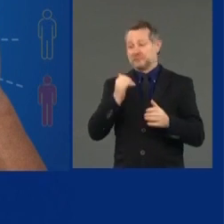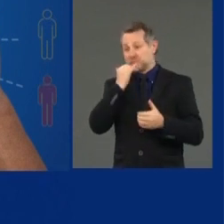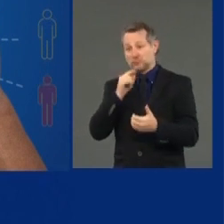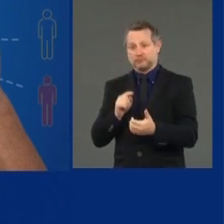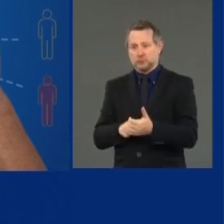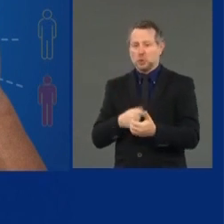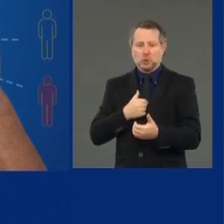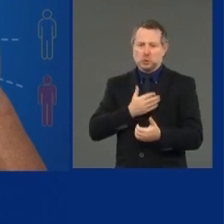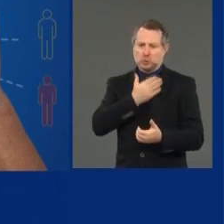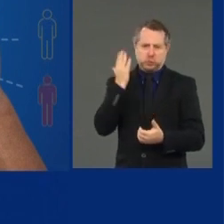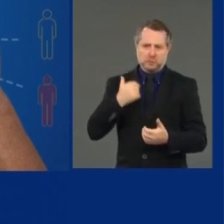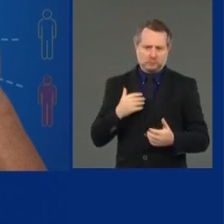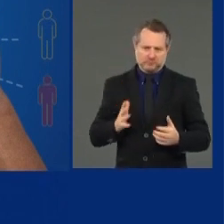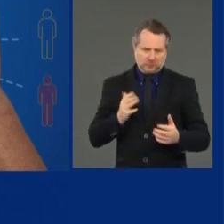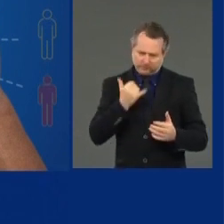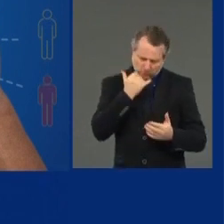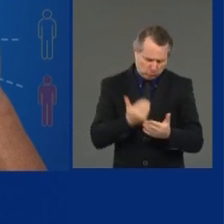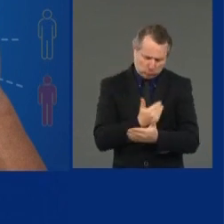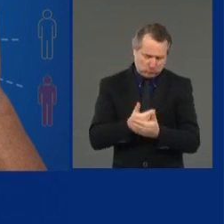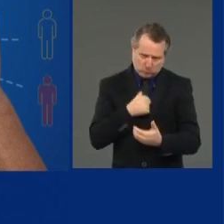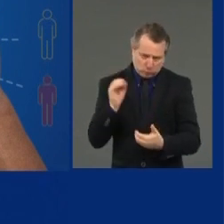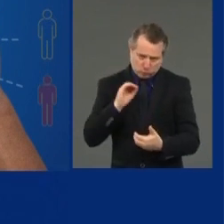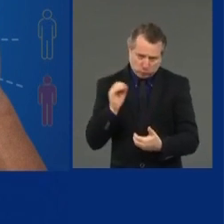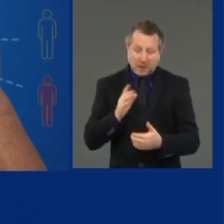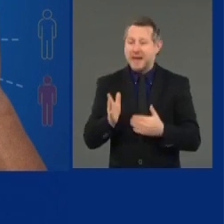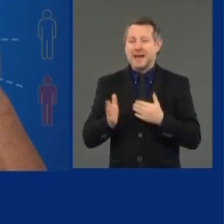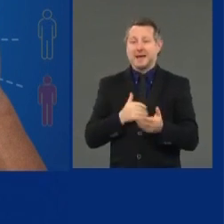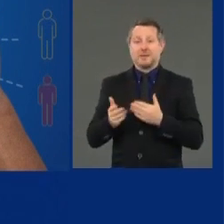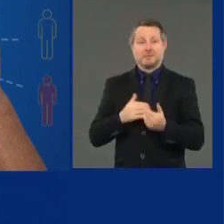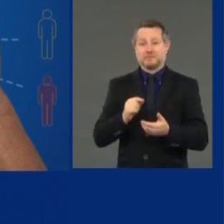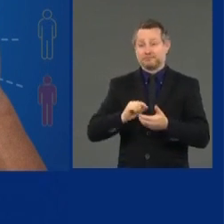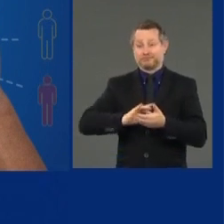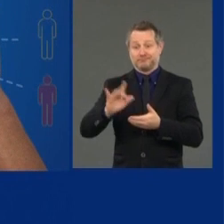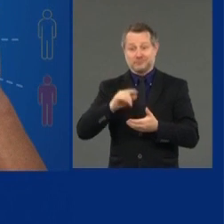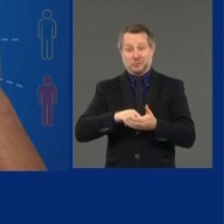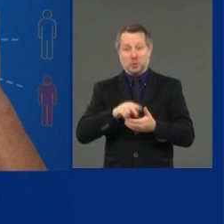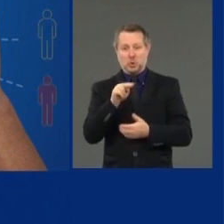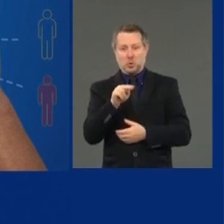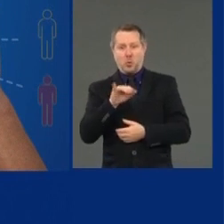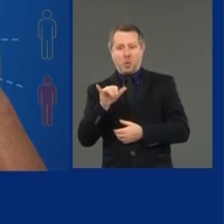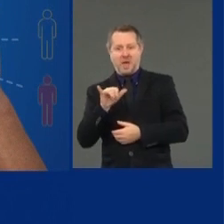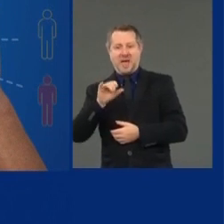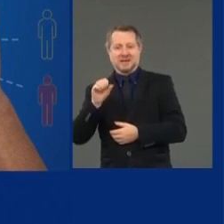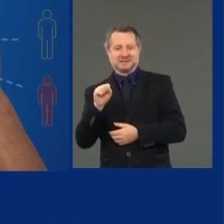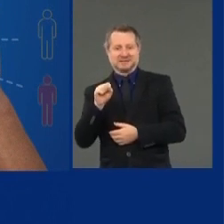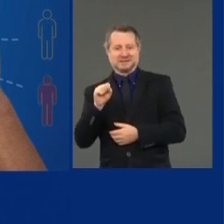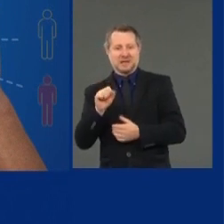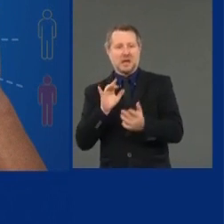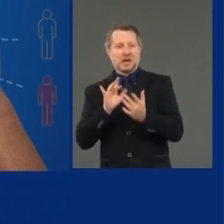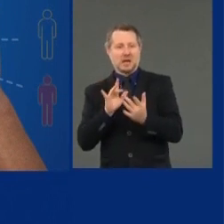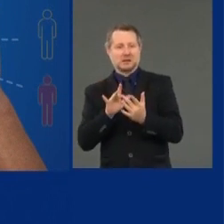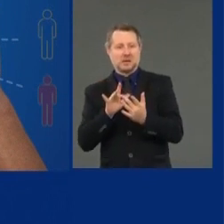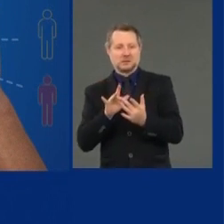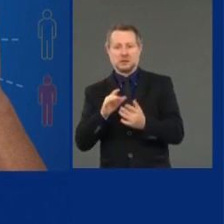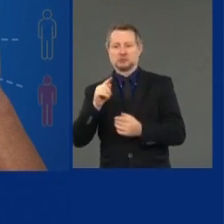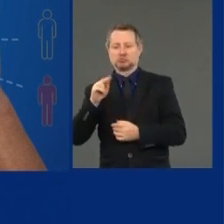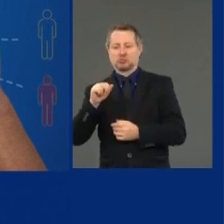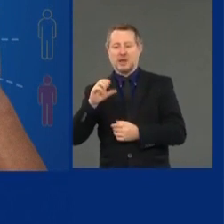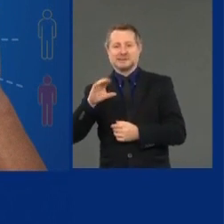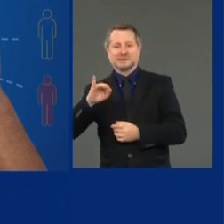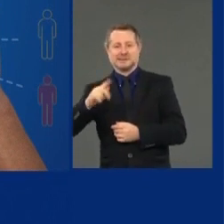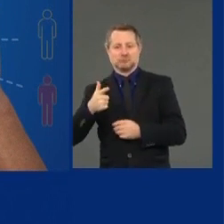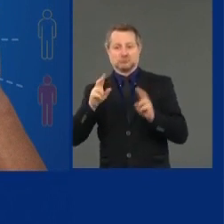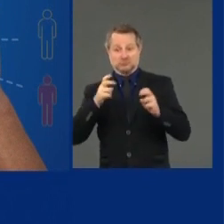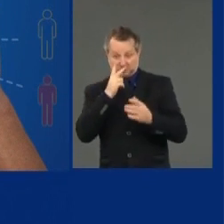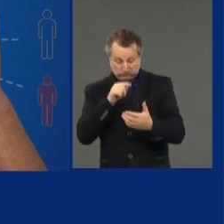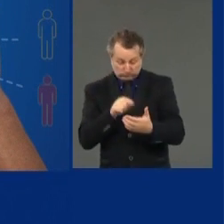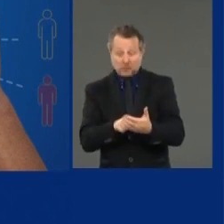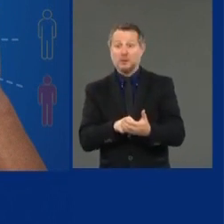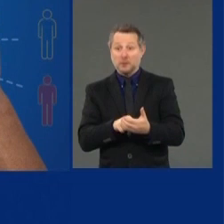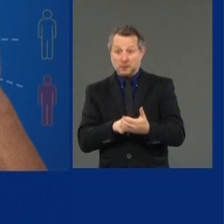OF THE NEW FANCY PHONES, WHICH I